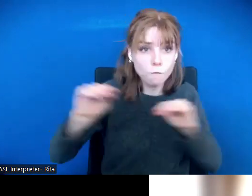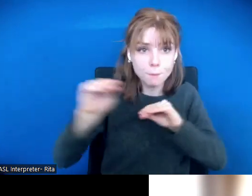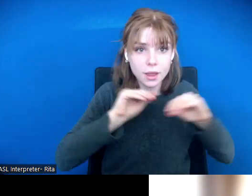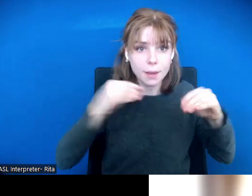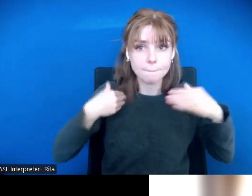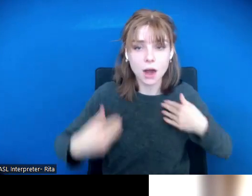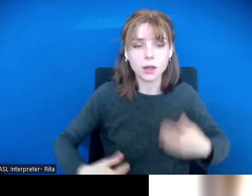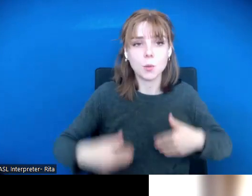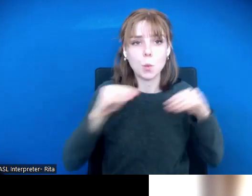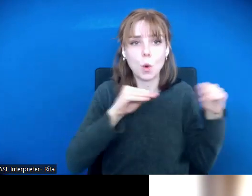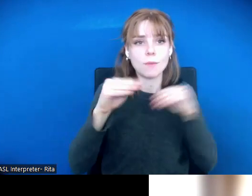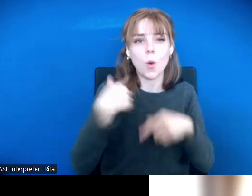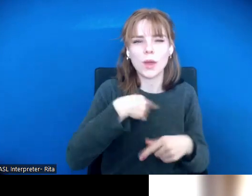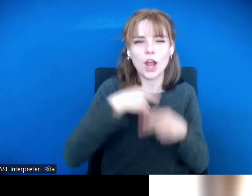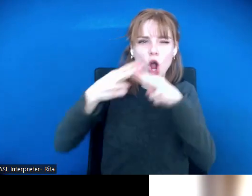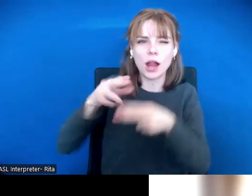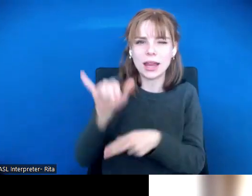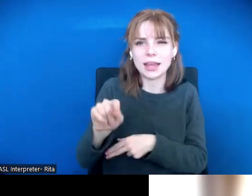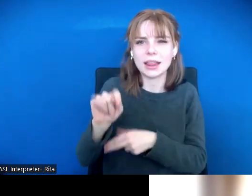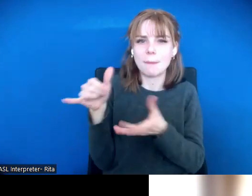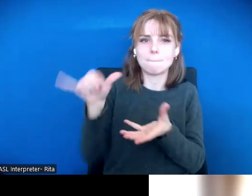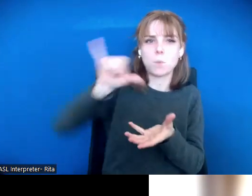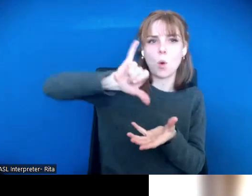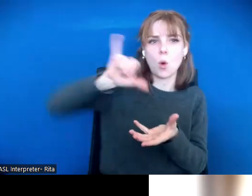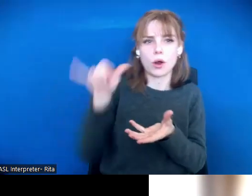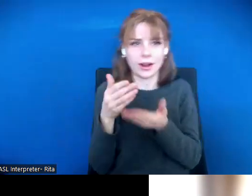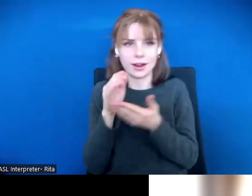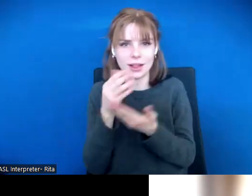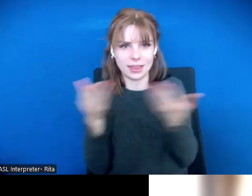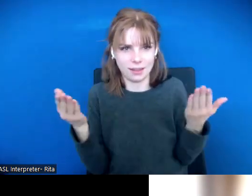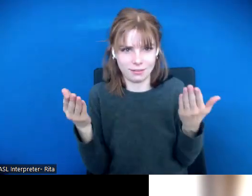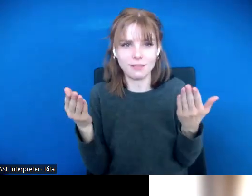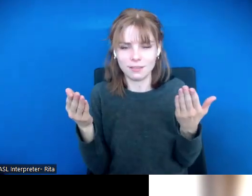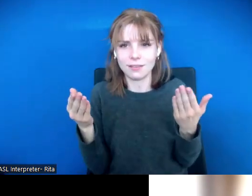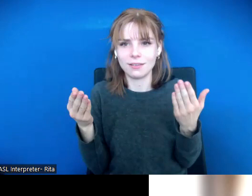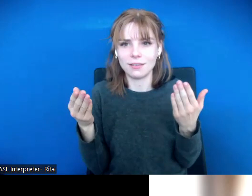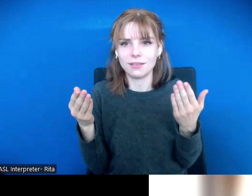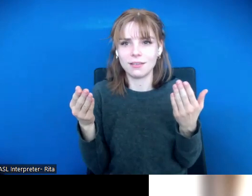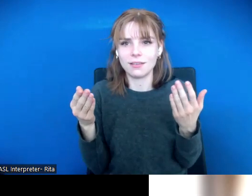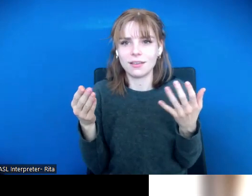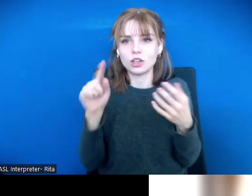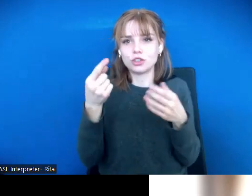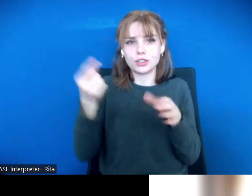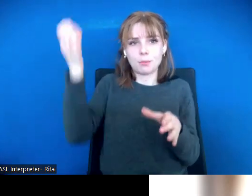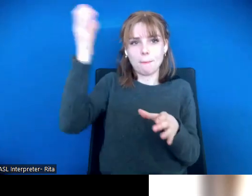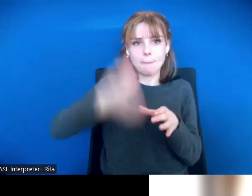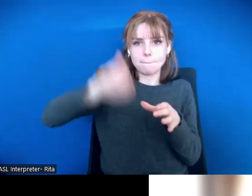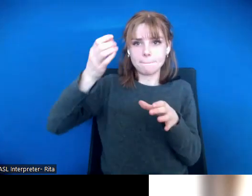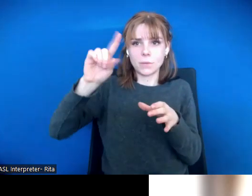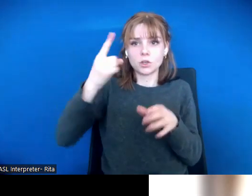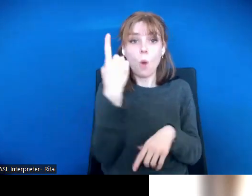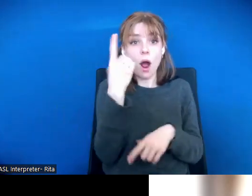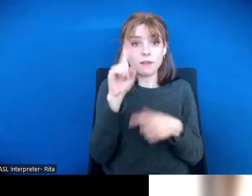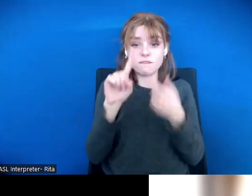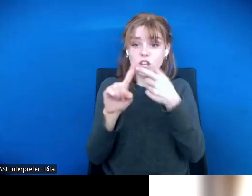Again, think about someone who has some mobility issues, this is what we call the pour thing.